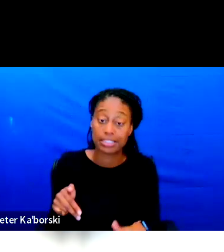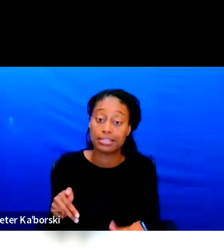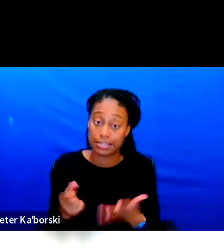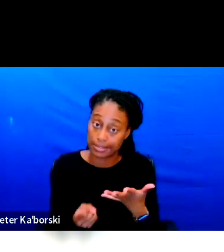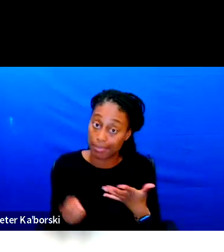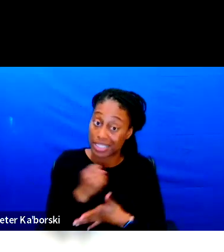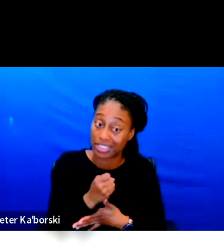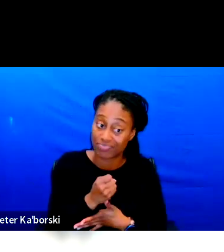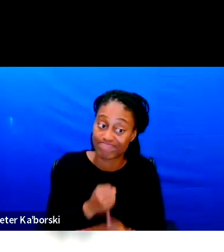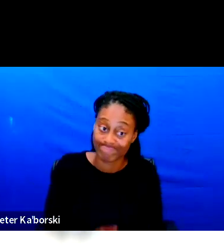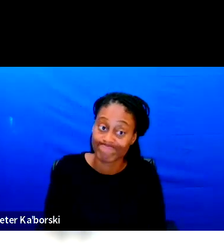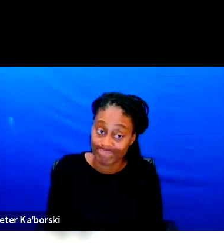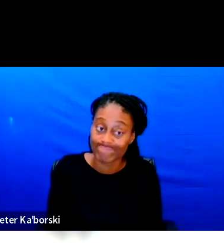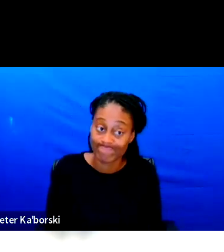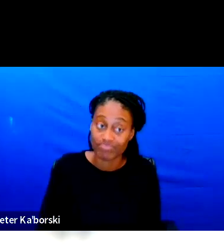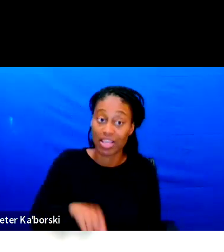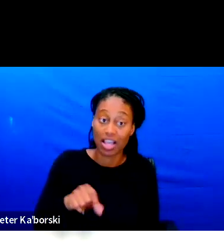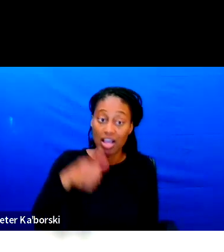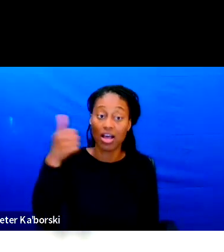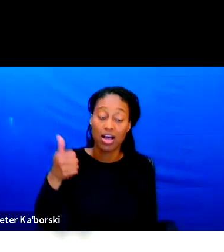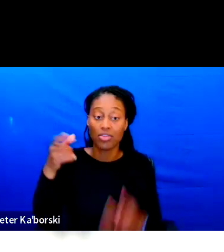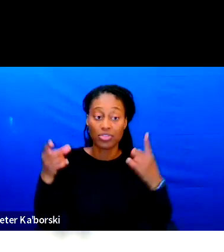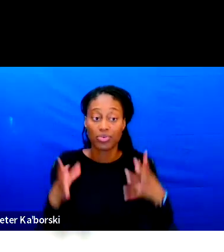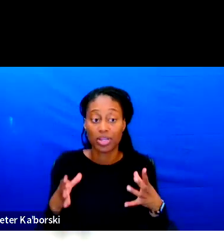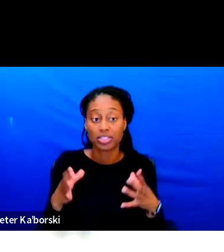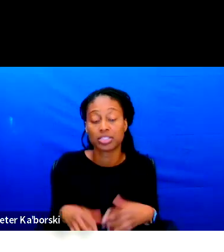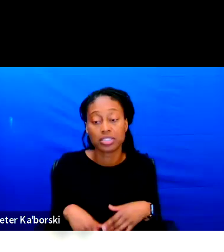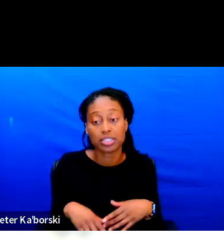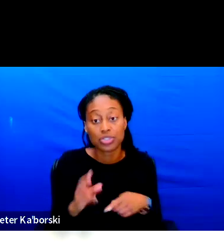Kyle Kleist: other directors and other use that in our data to kind of gauge that.